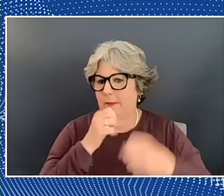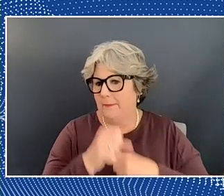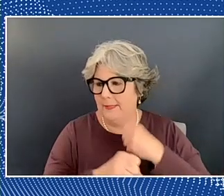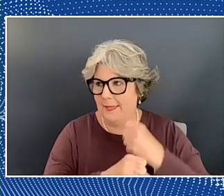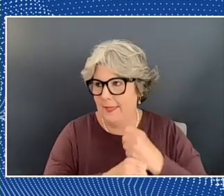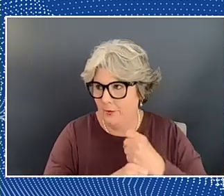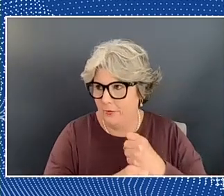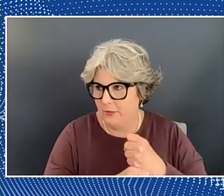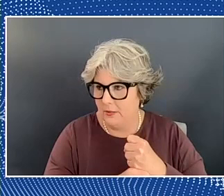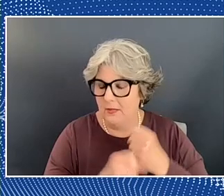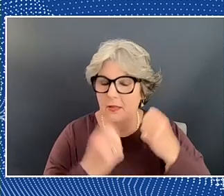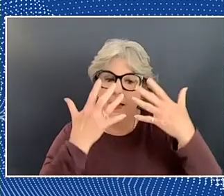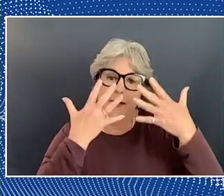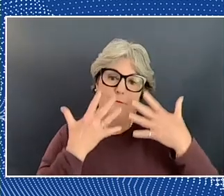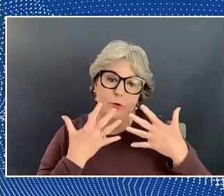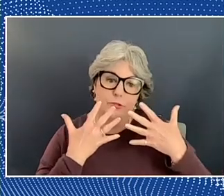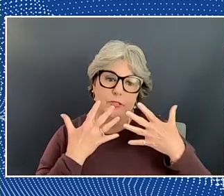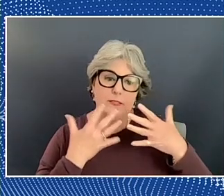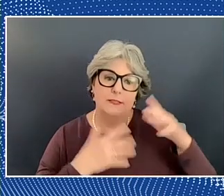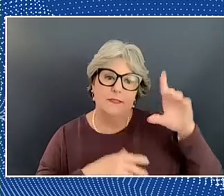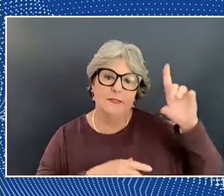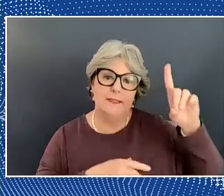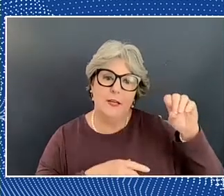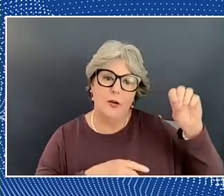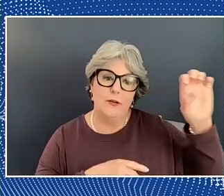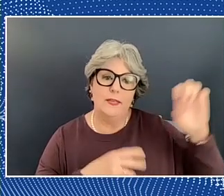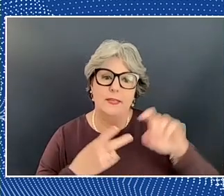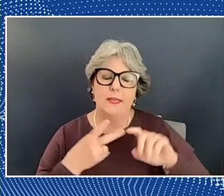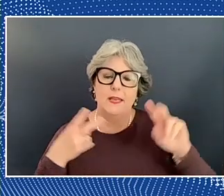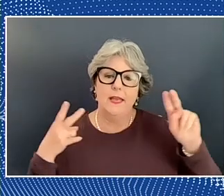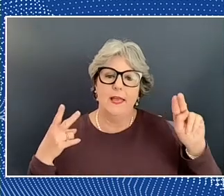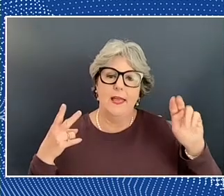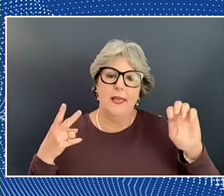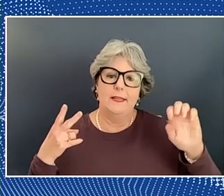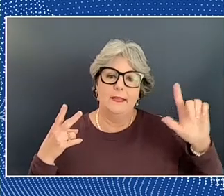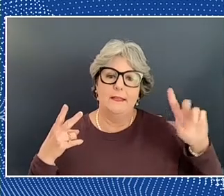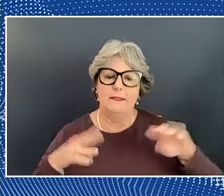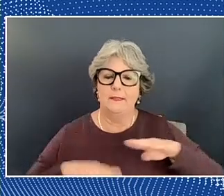Unfortunately, the DOE and Nelnet failed to meet the January deadline.